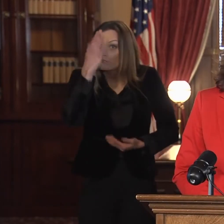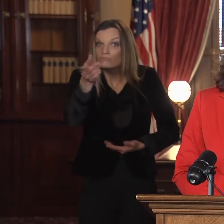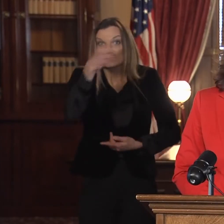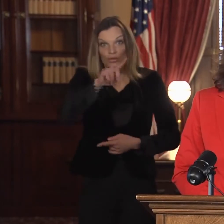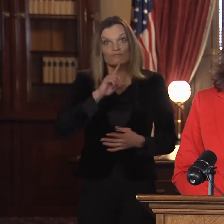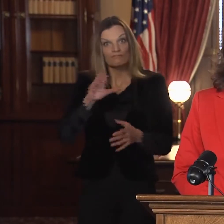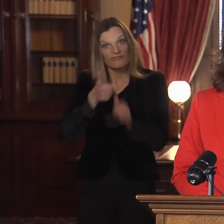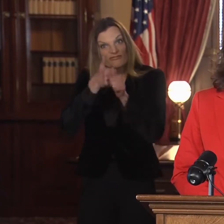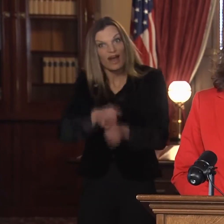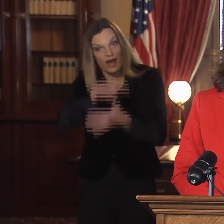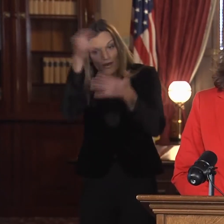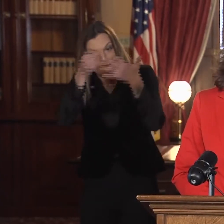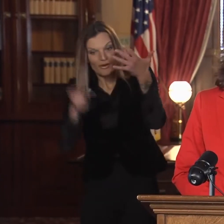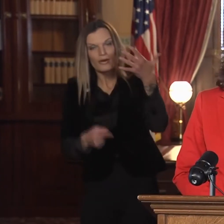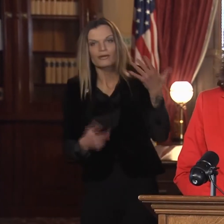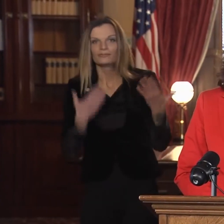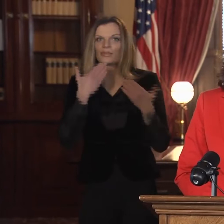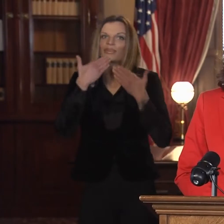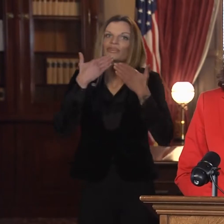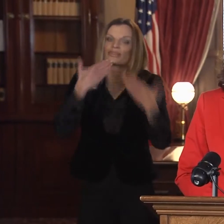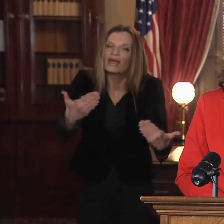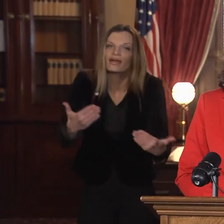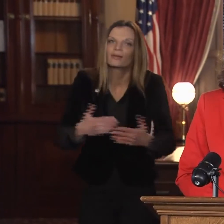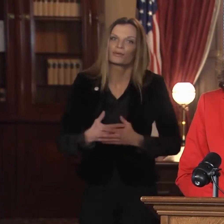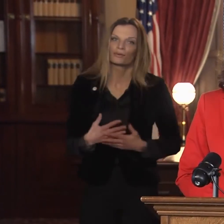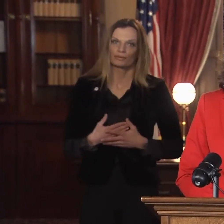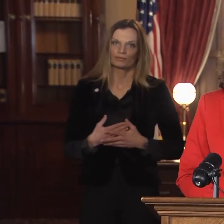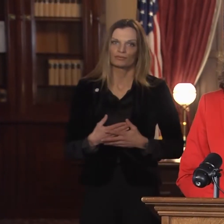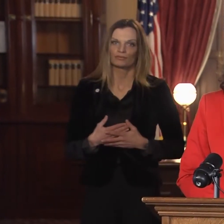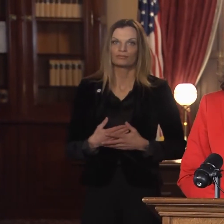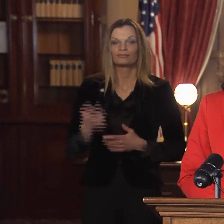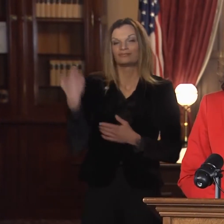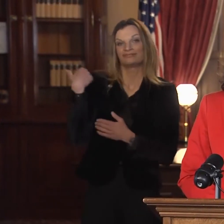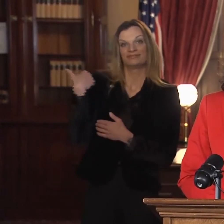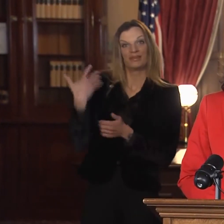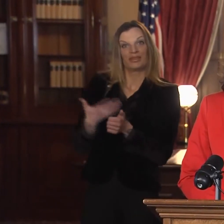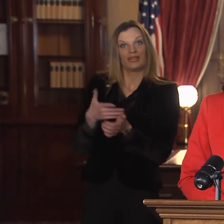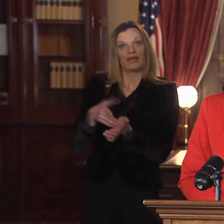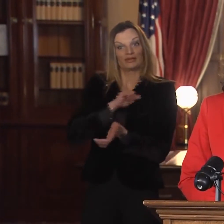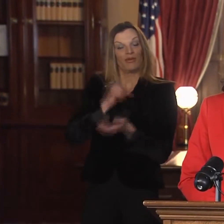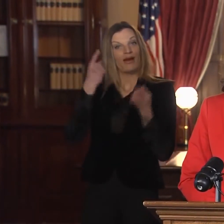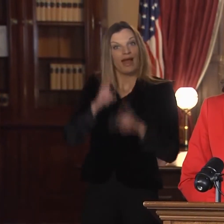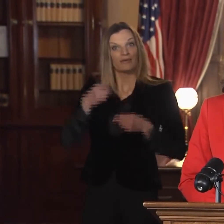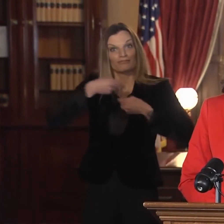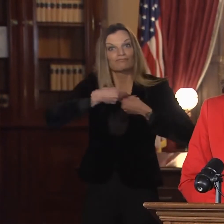OWNERS AND SOCIAL DISTANCING AND LIMITING INDOOR GATHERINGS WHERE COVID-19 THRIVES, THANK YOU.